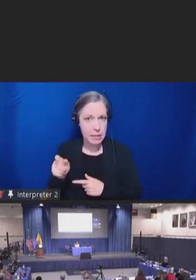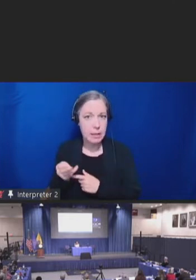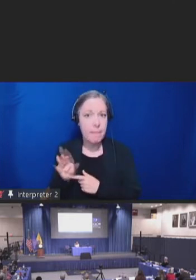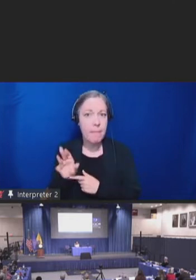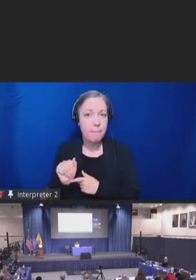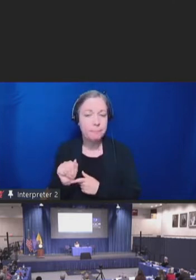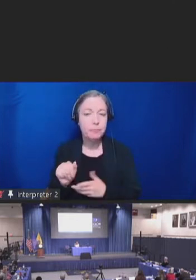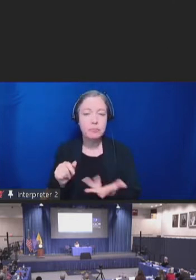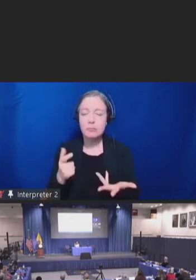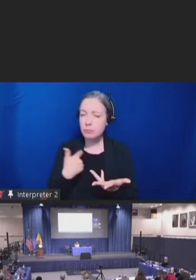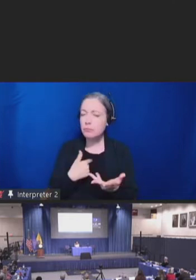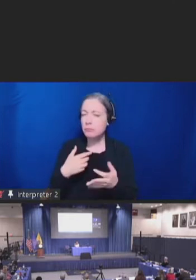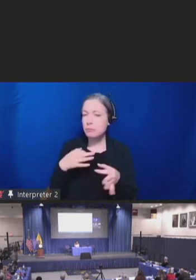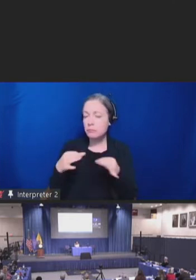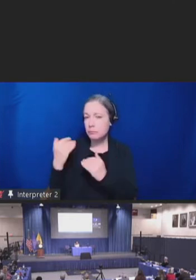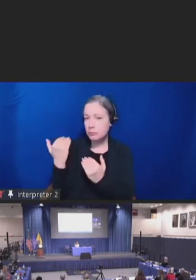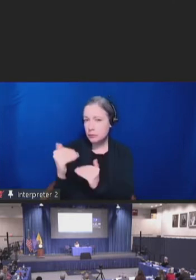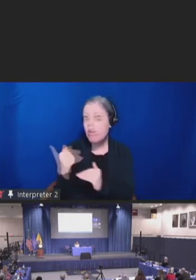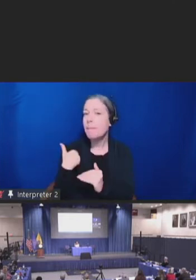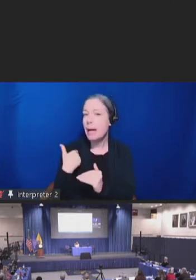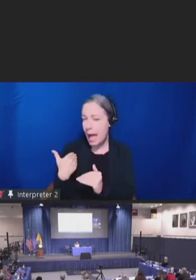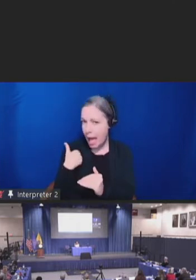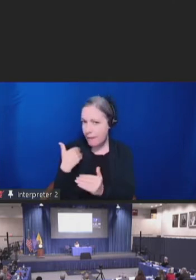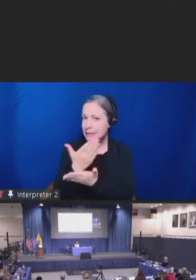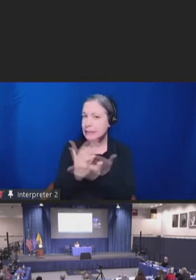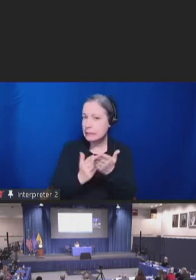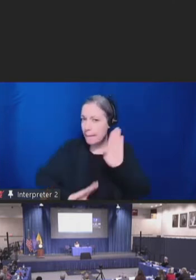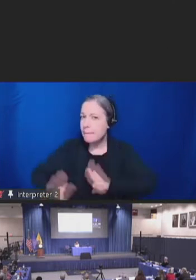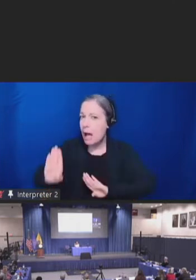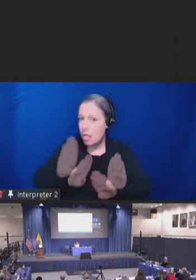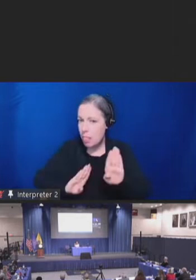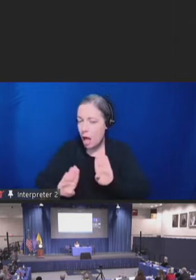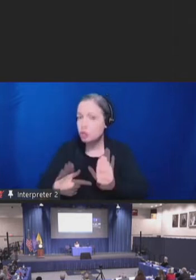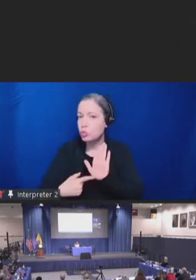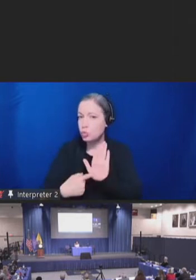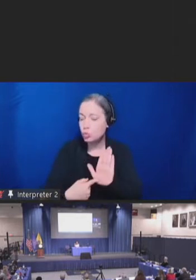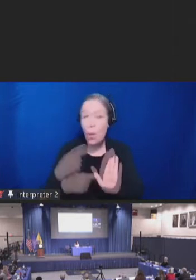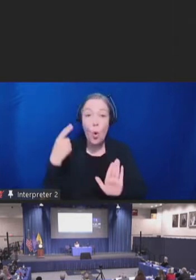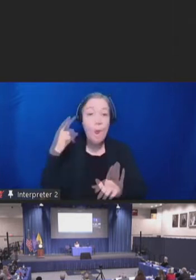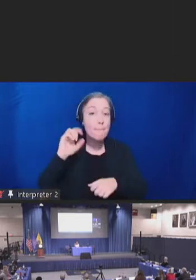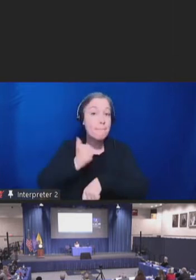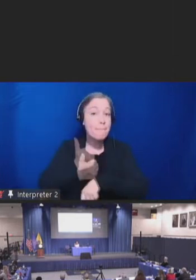Based on animal data, the aluminum in vaccines could potentially skew towards a T-helper